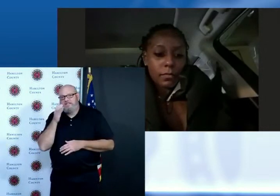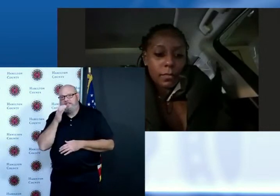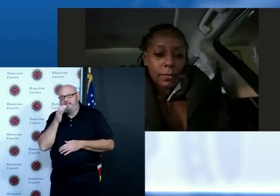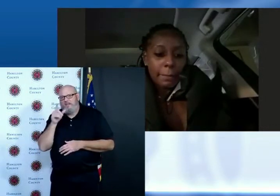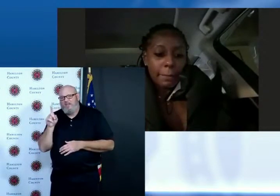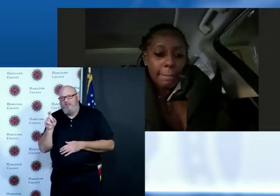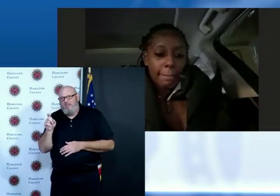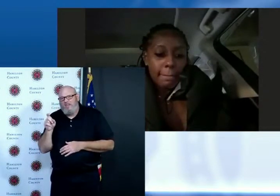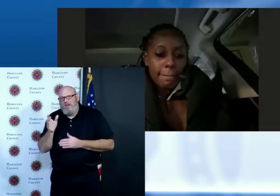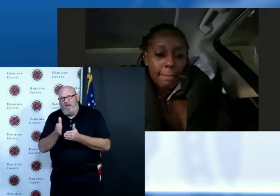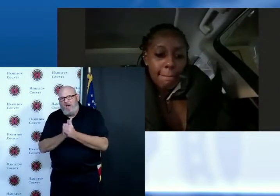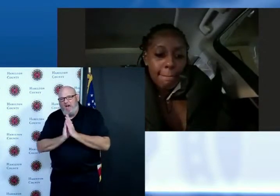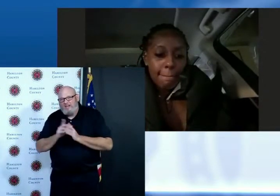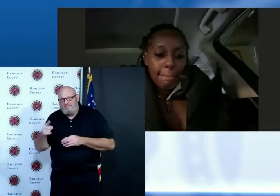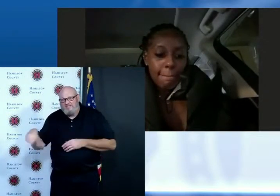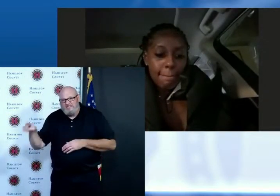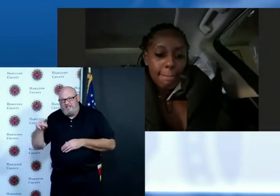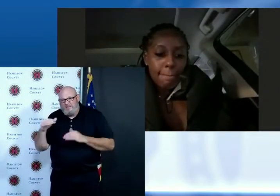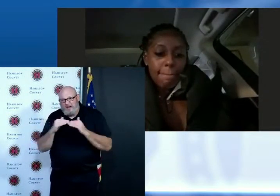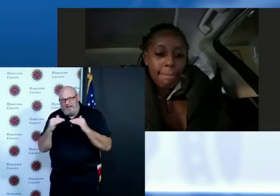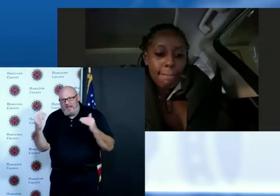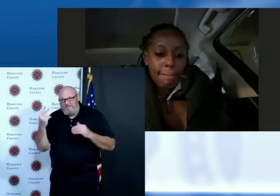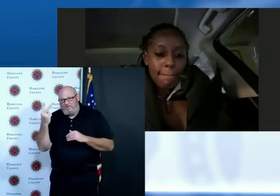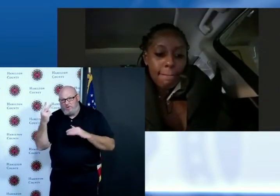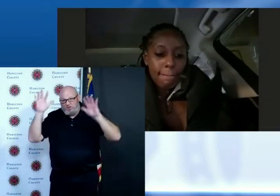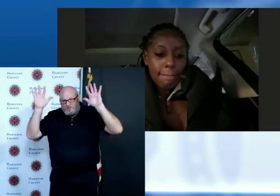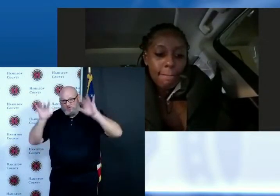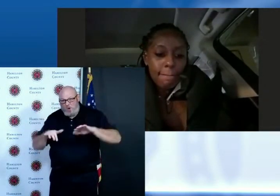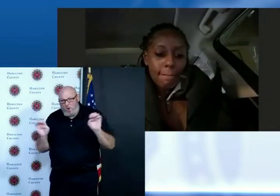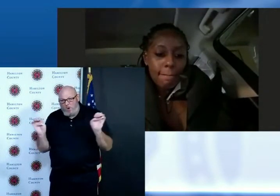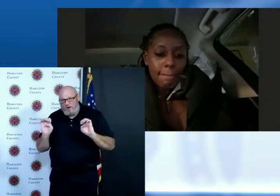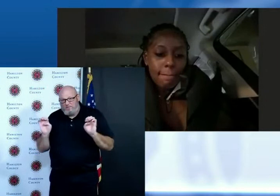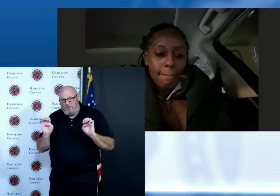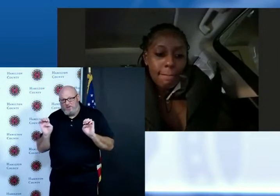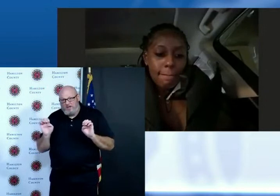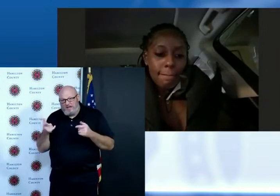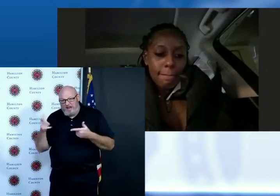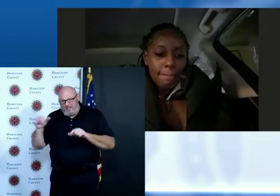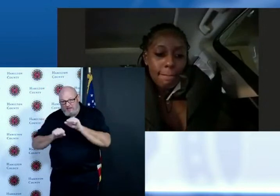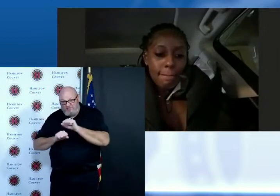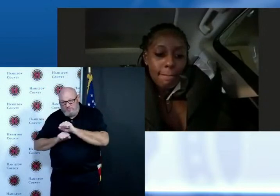two snow emergency was not the right decision I'm proud of my team once again we have folks that